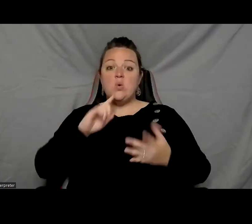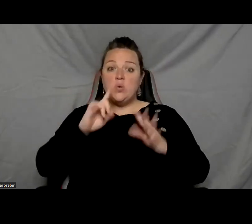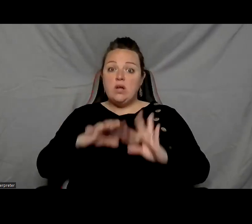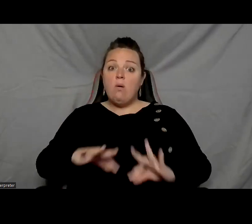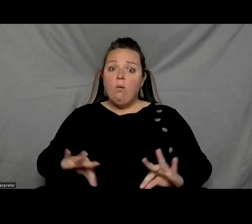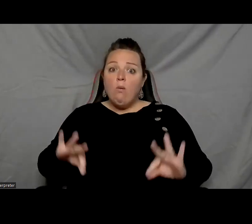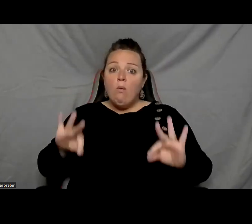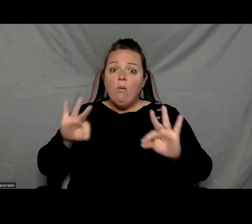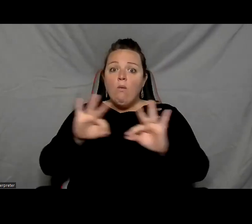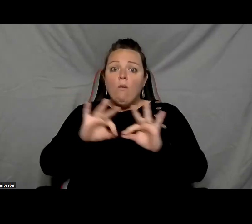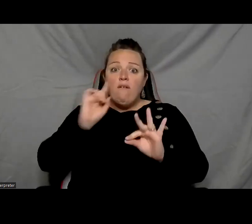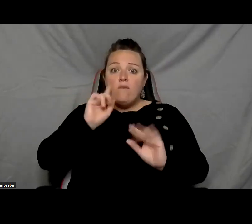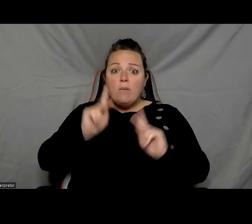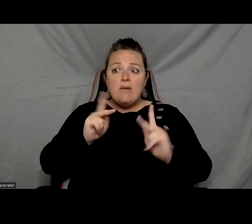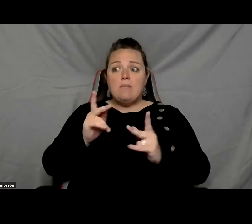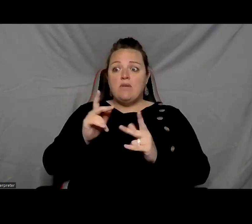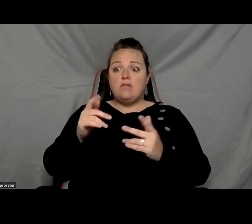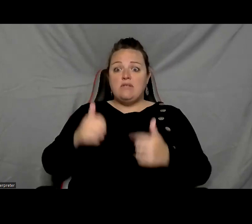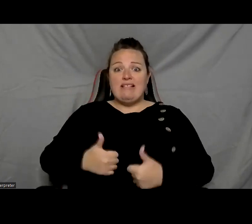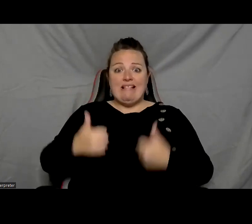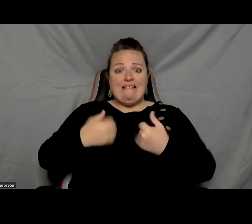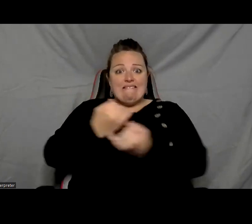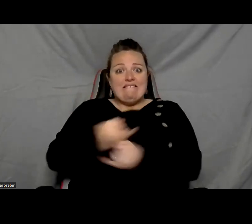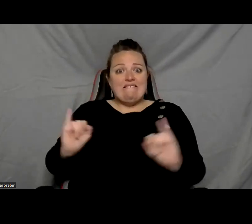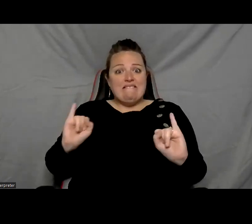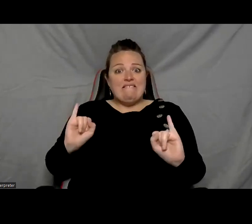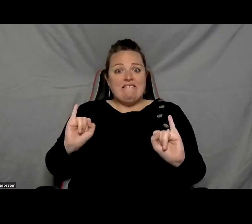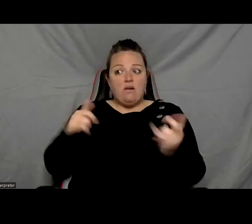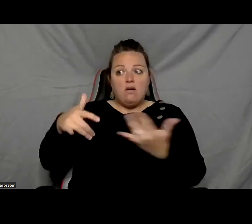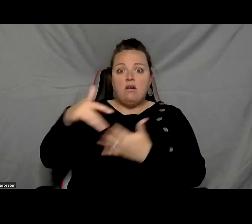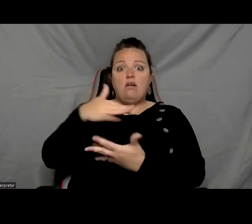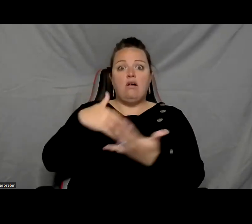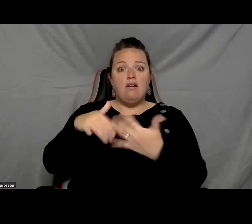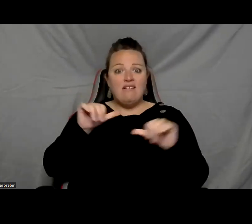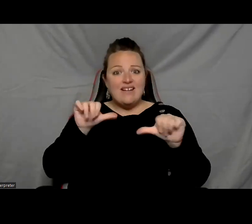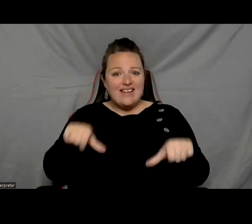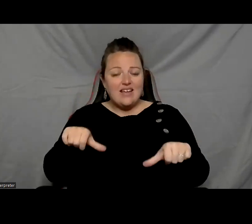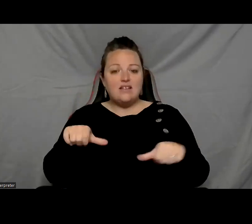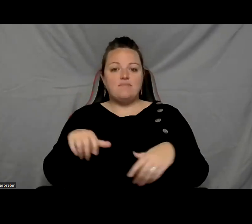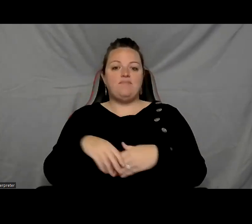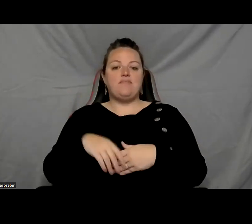people to live, to be independent and interact. And once again, like I said before, this is